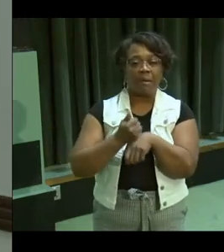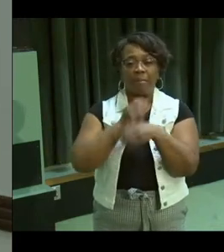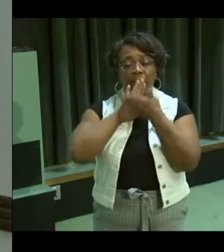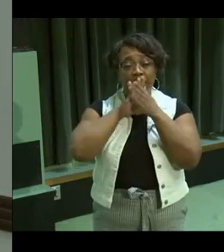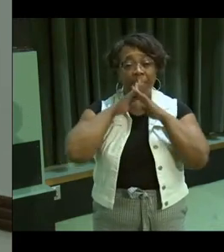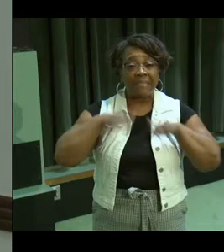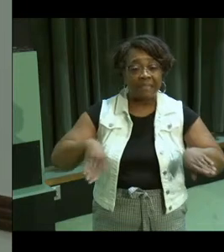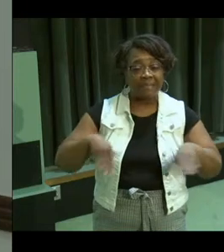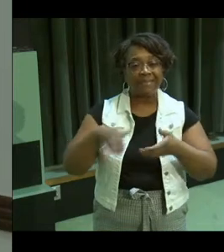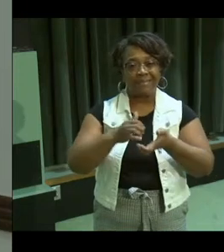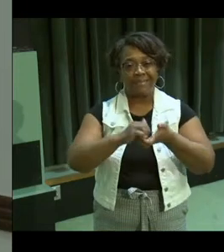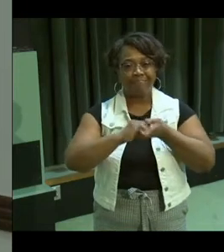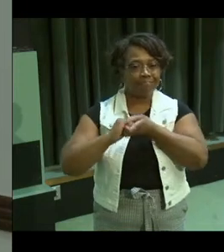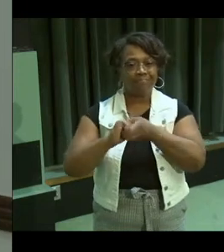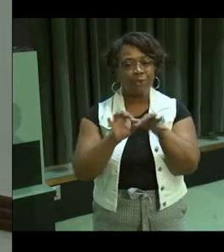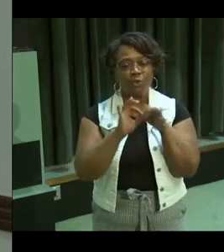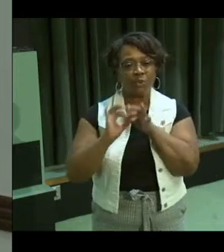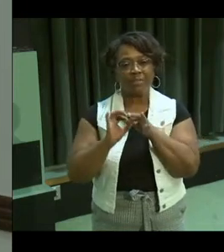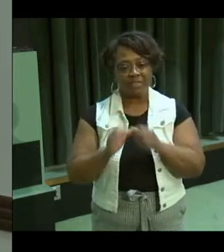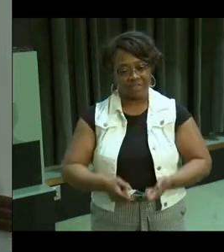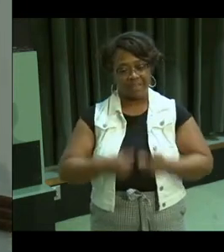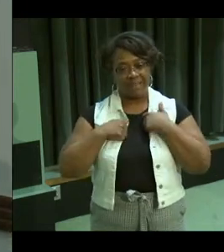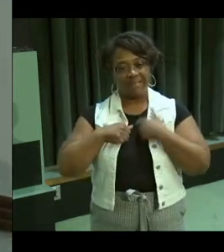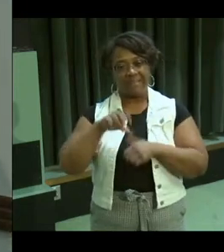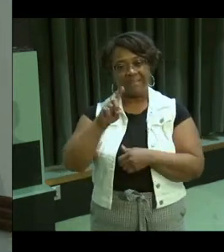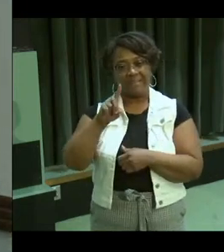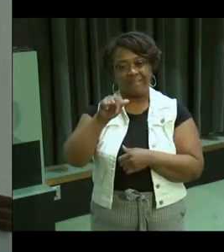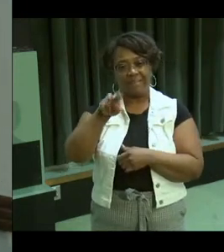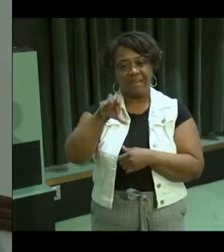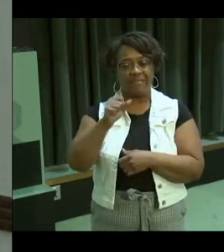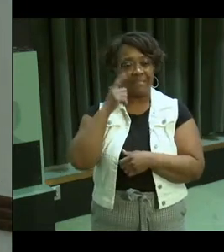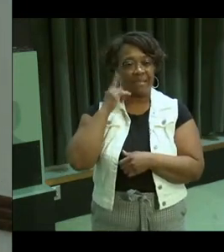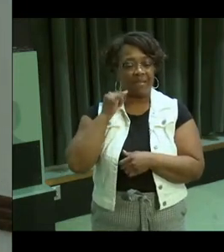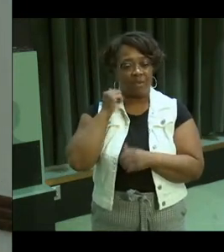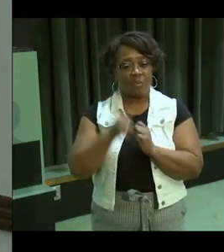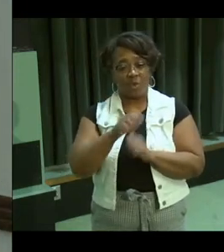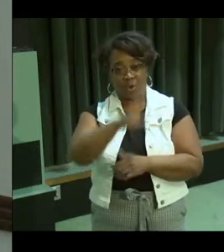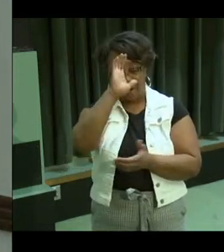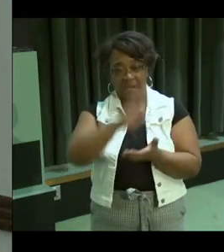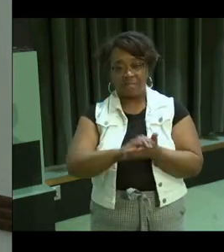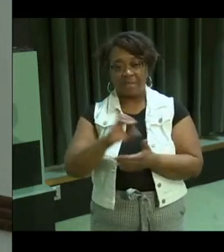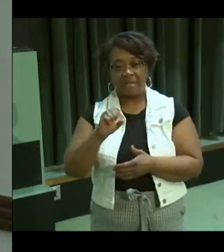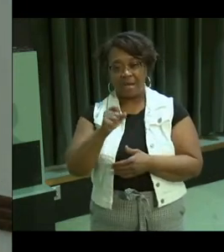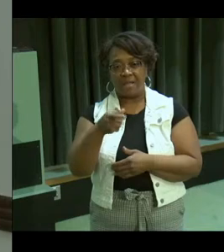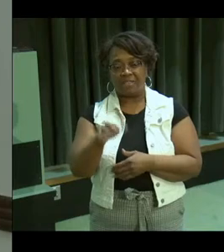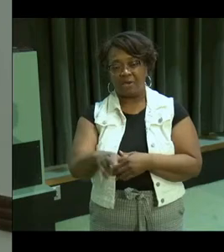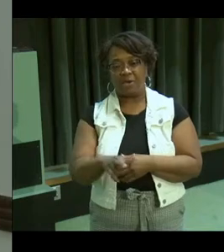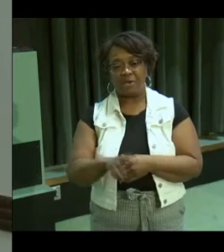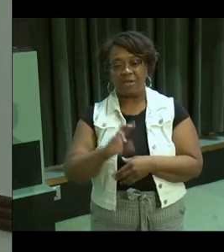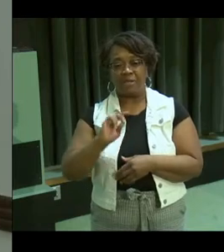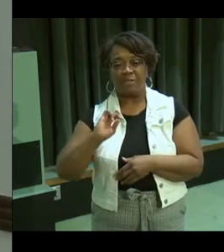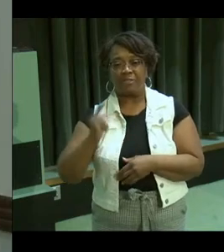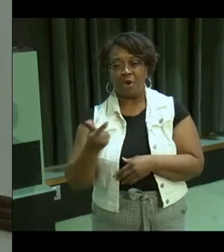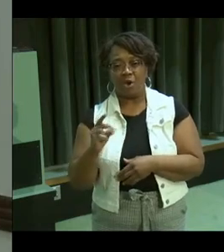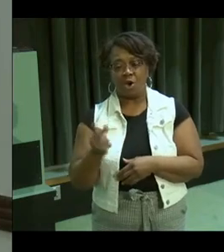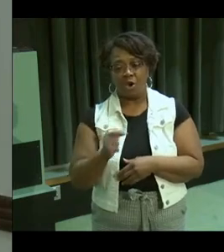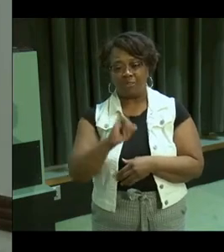resides in Davis, California